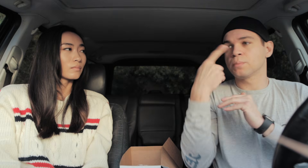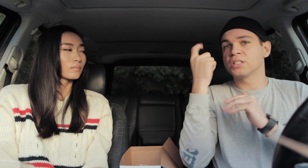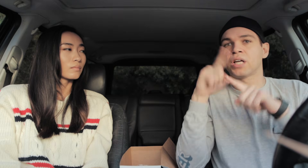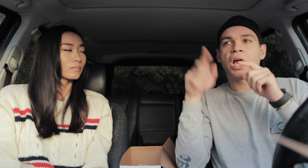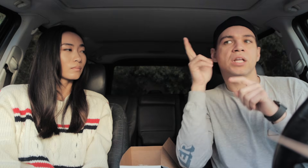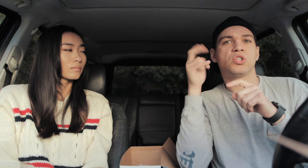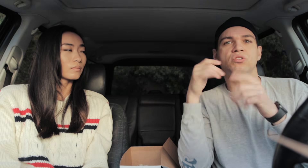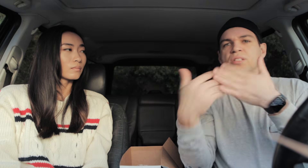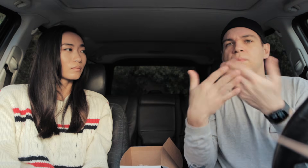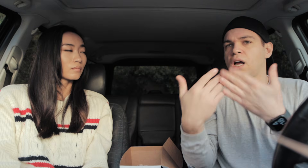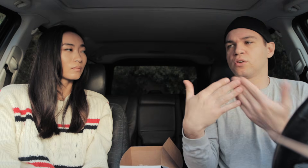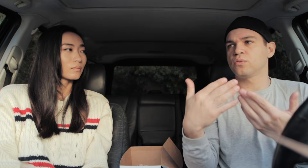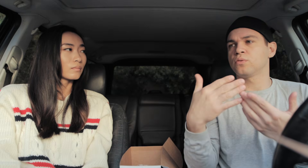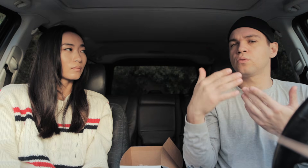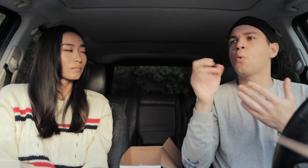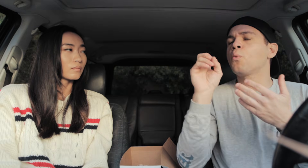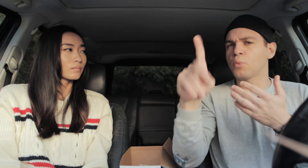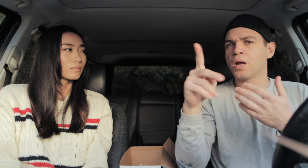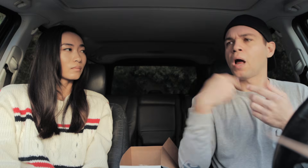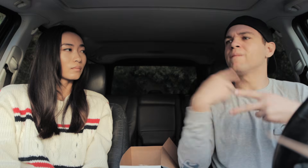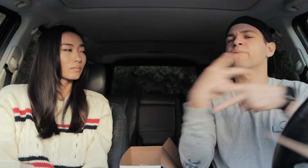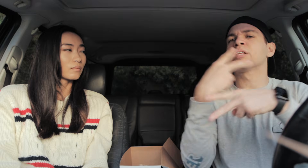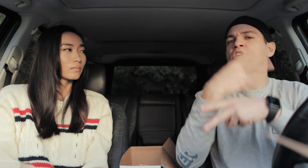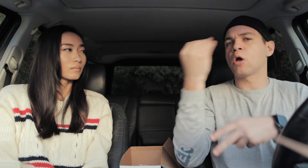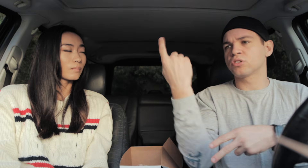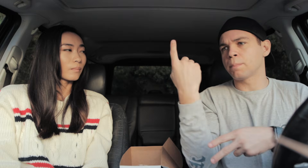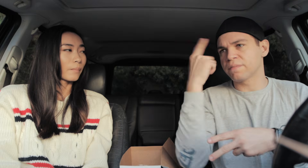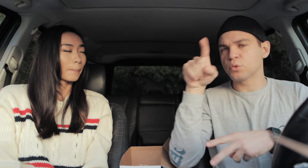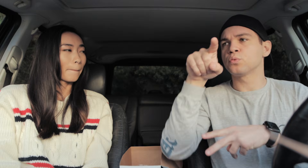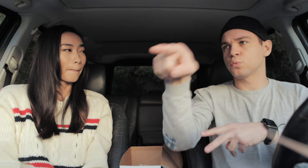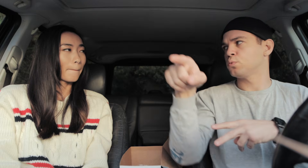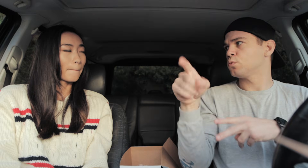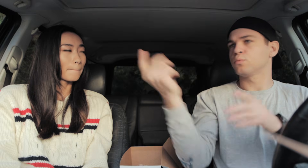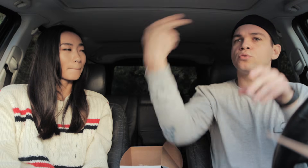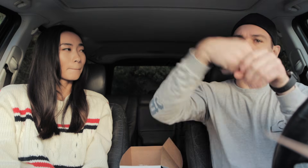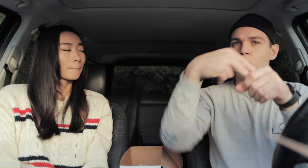just because he can't hear, it doesn't matter okay, I'm gonna figure something out for you to join